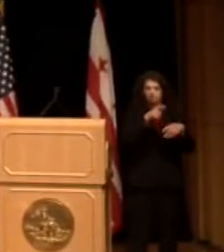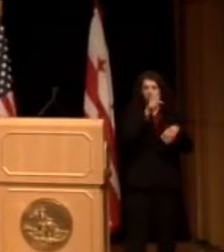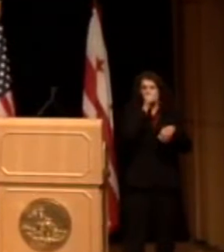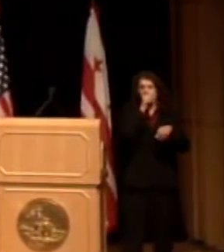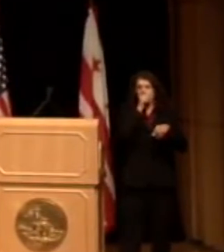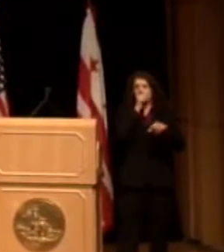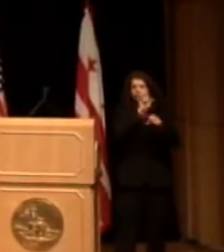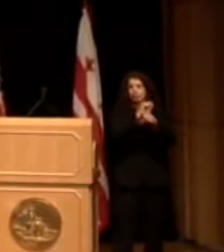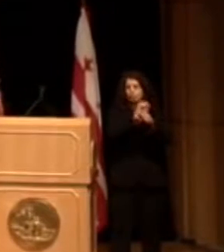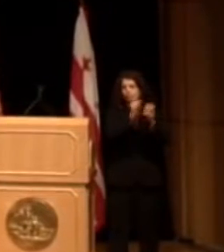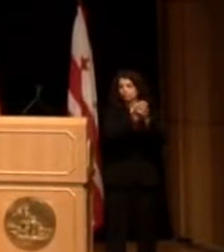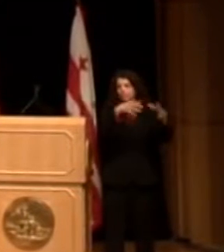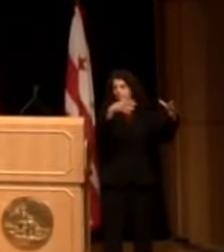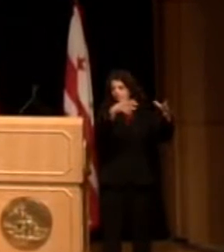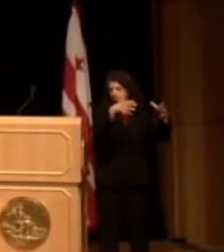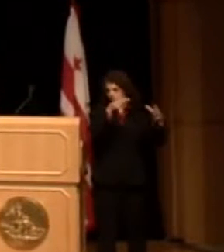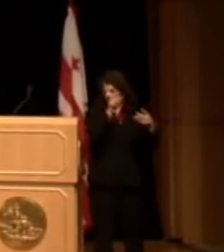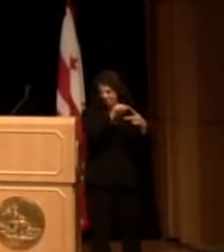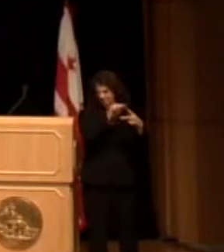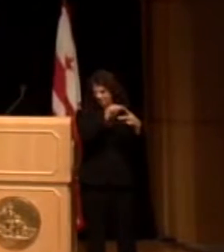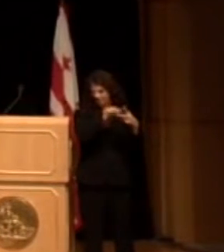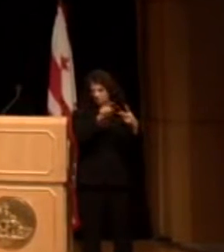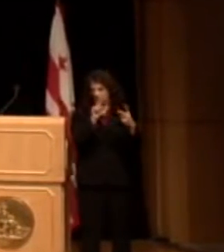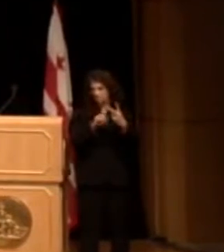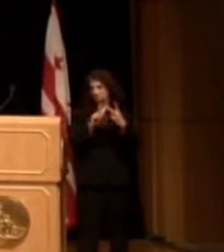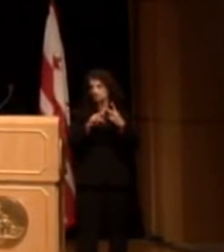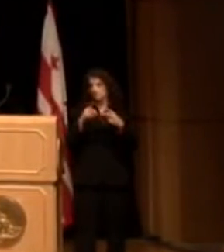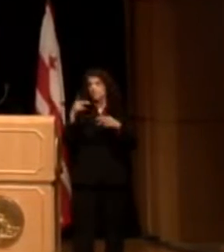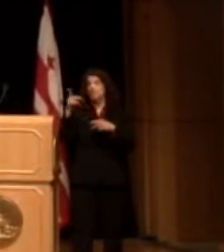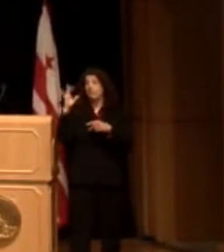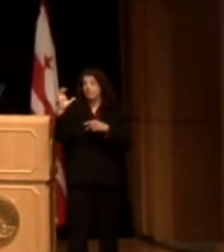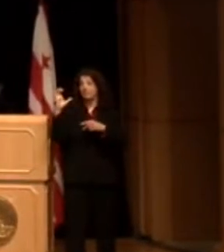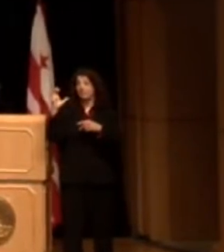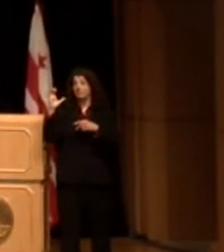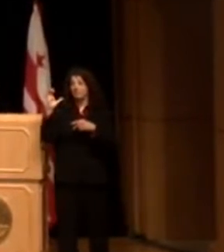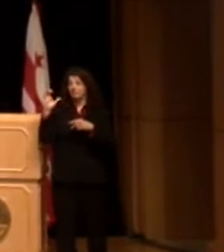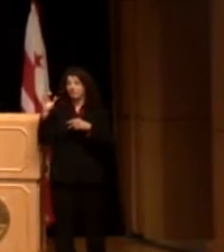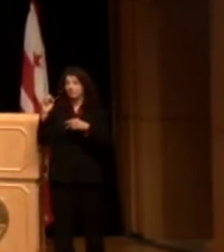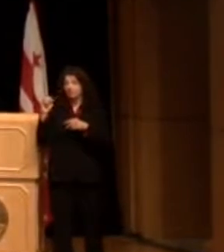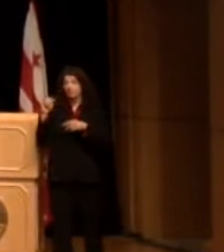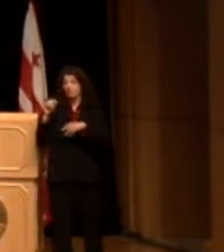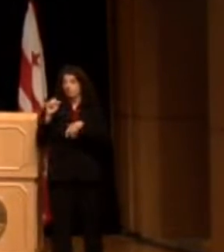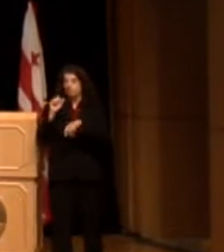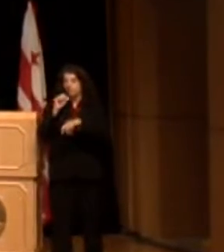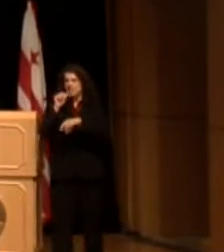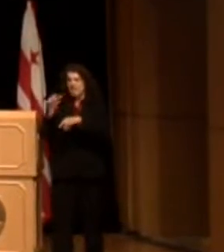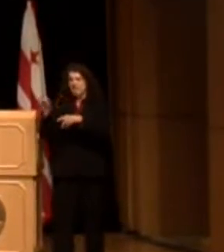JOB GROWTH IN D.C. IF YOU LOOK AT JOB GROWTH IN THE DISTRICT OVER THE LAST SIX YEARS, PUBLIC SECTOR IS